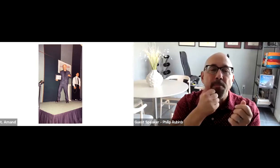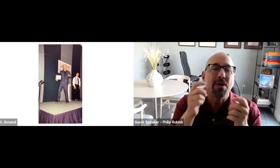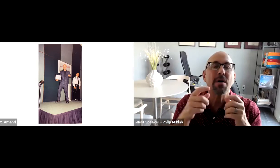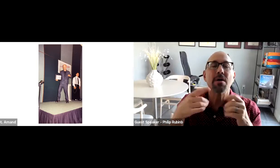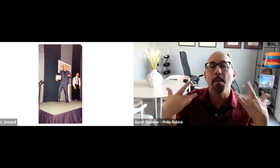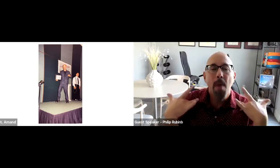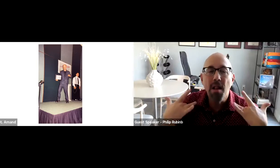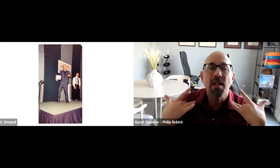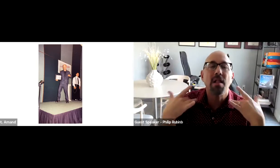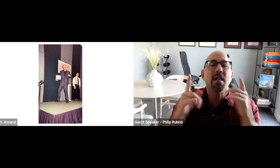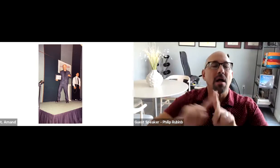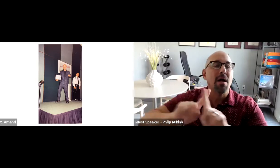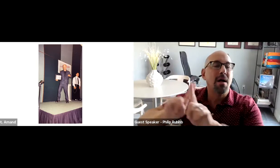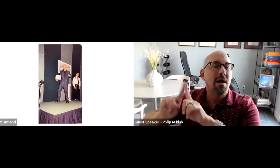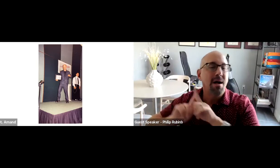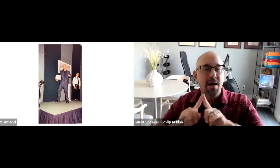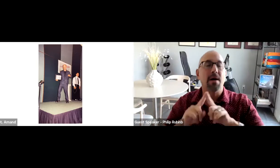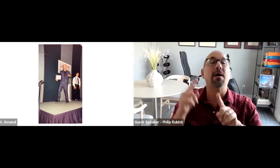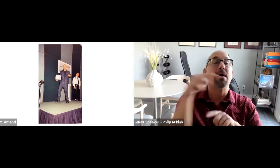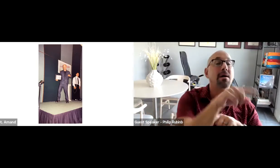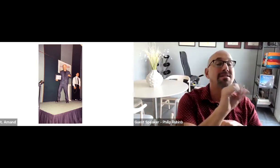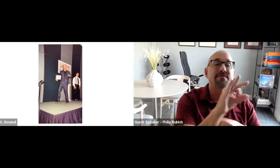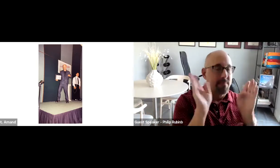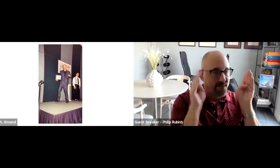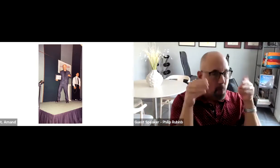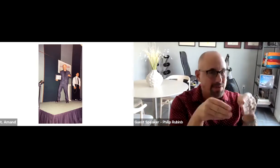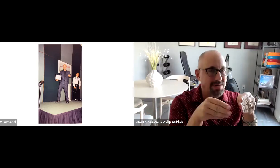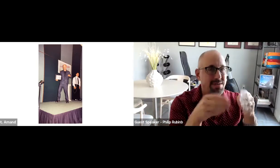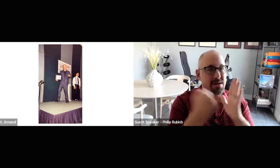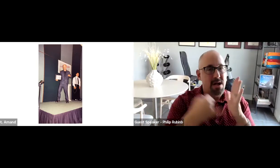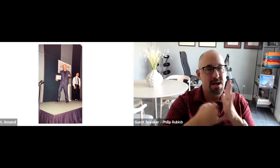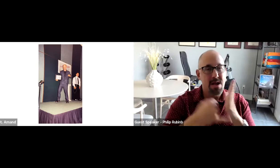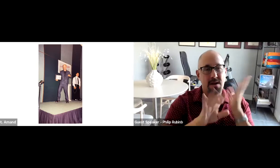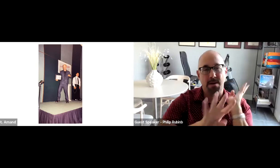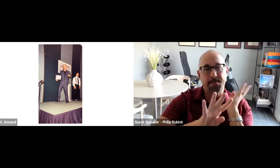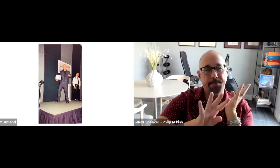In New York, he did-- constructed items. He did modeling, he did that sort of thing.